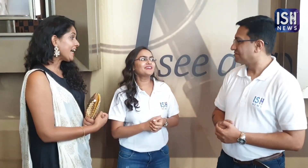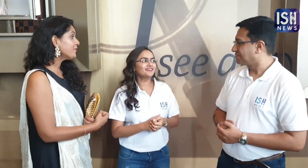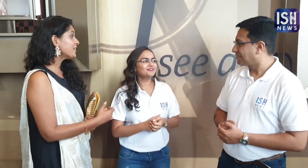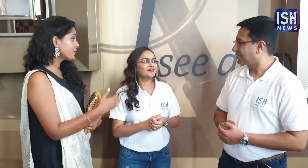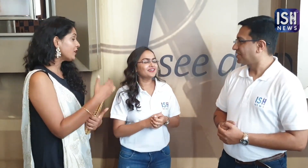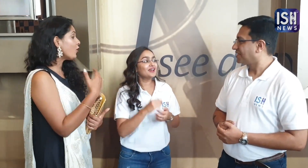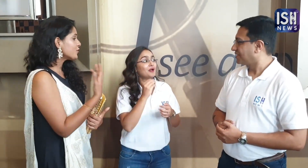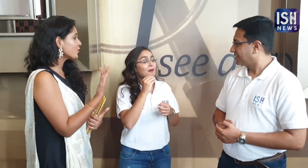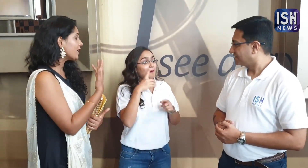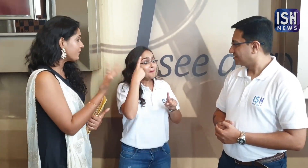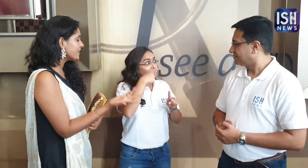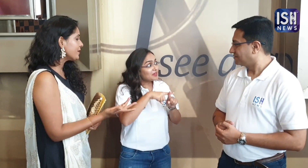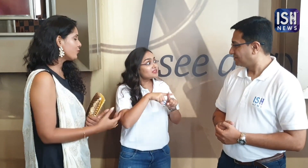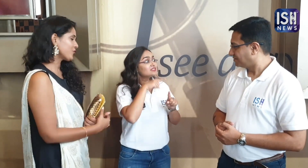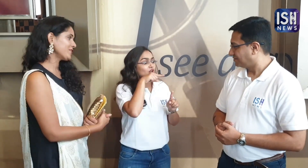Which will also convey the emotions.